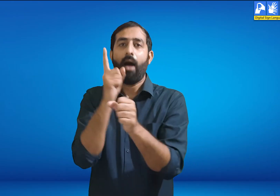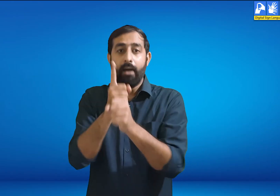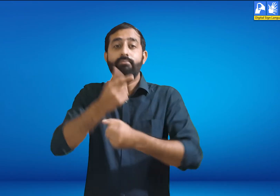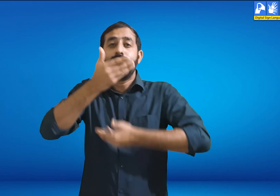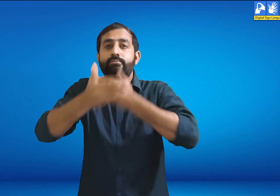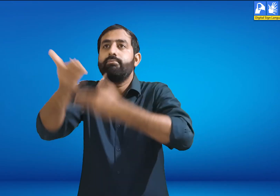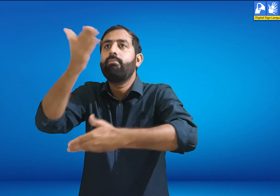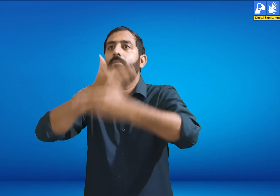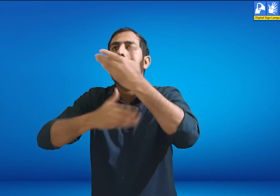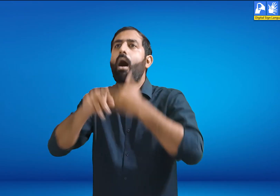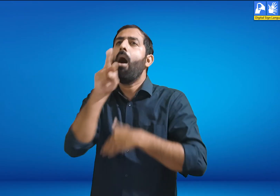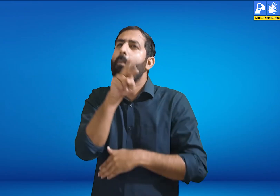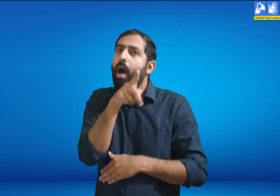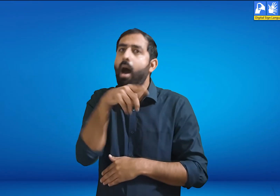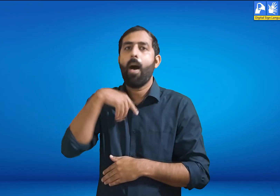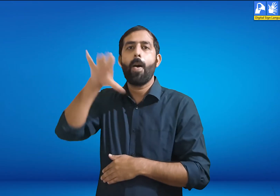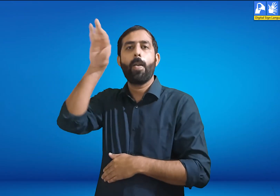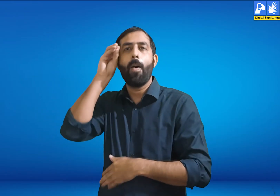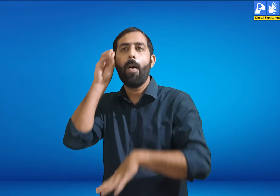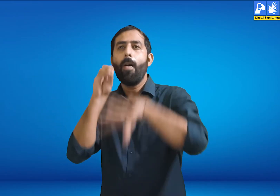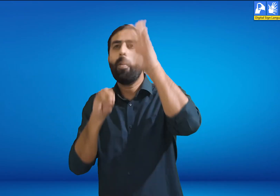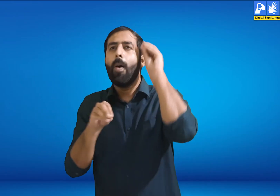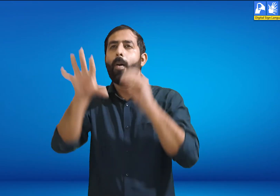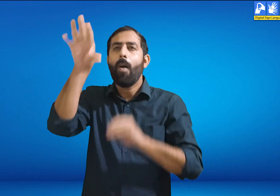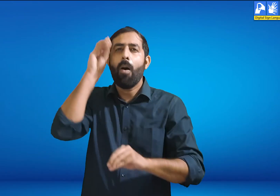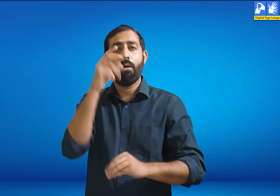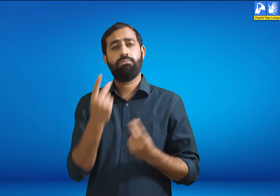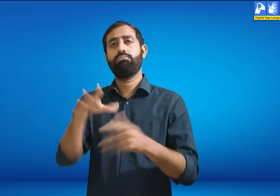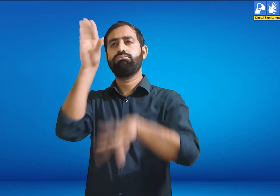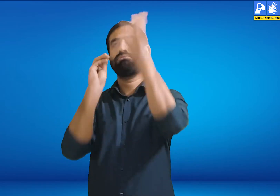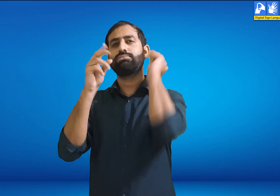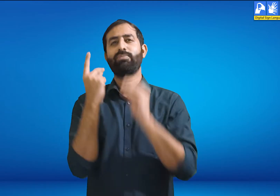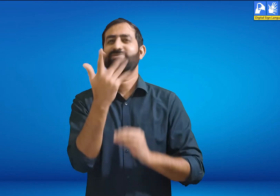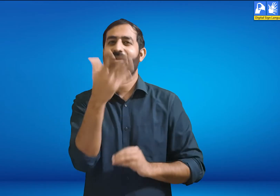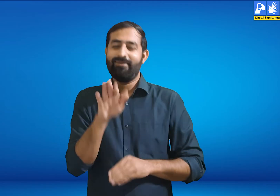they build upon their skills through formal teaching .